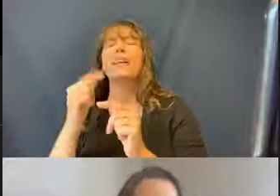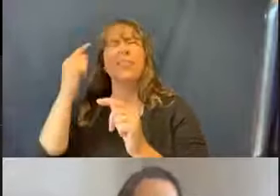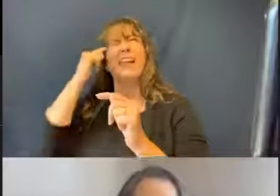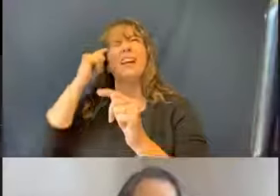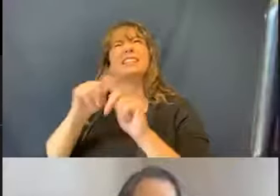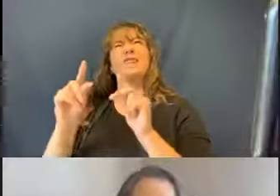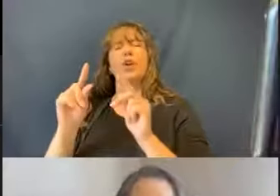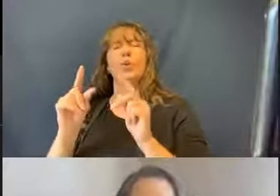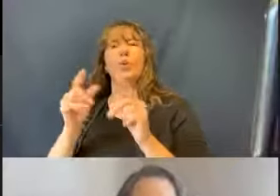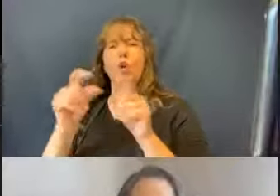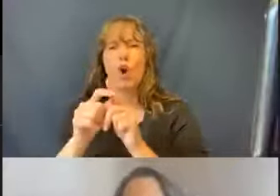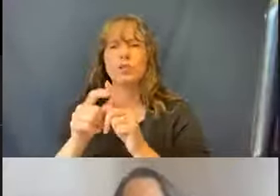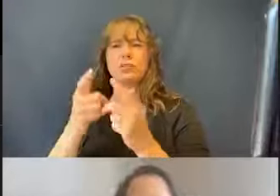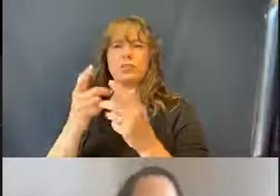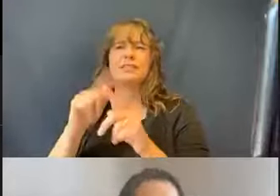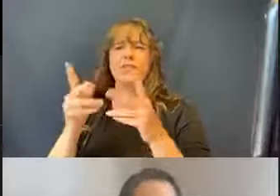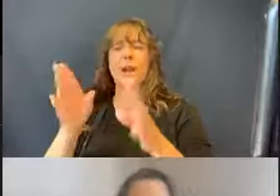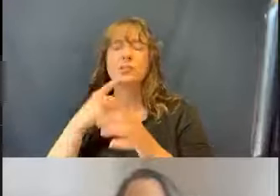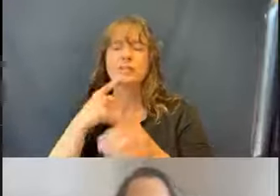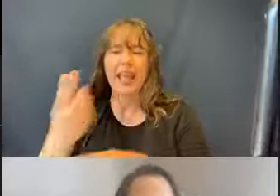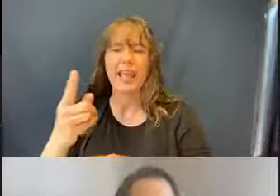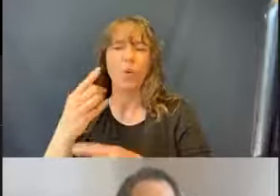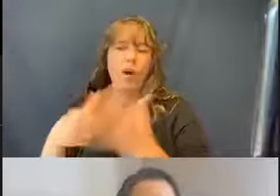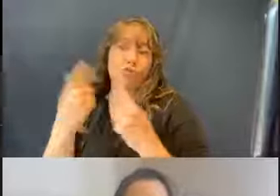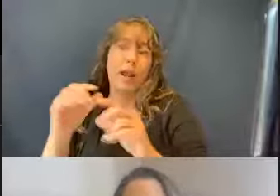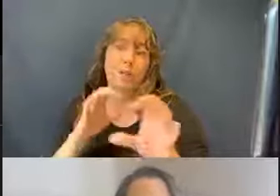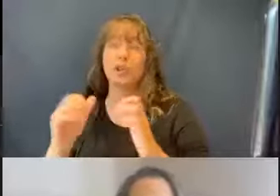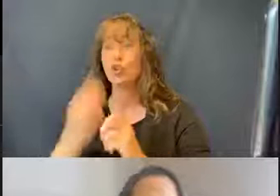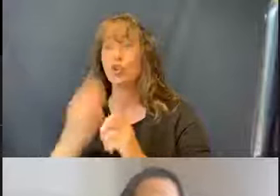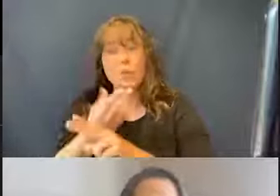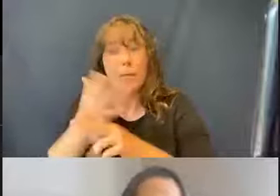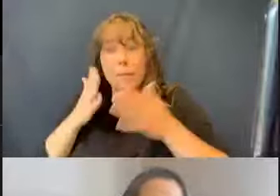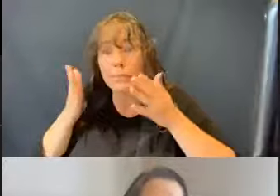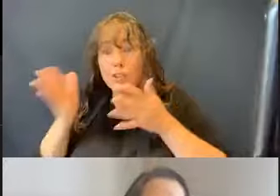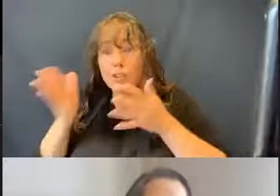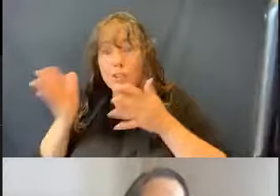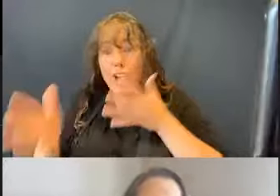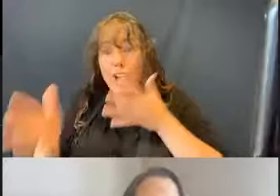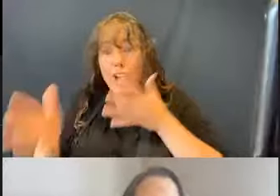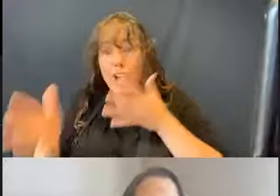trying to communicate. Use your gestures, use your body language, use your facial expressions.